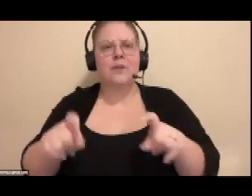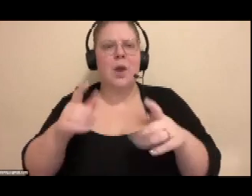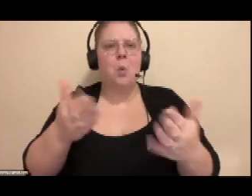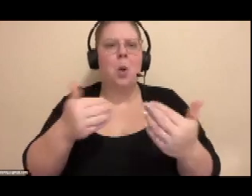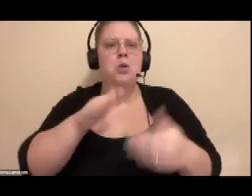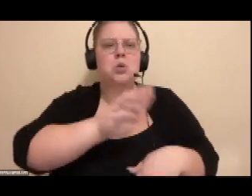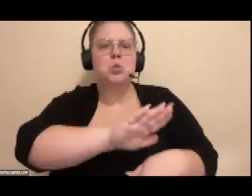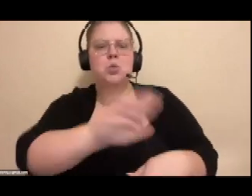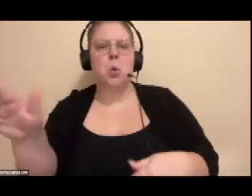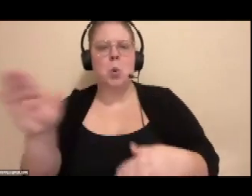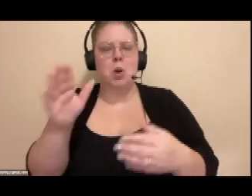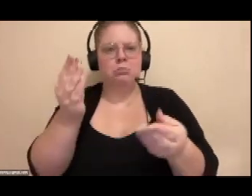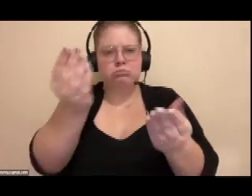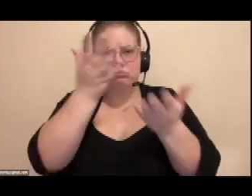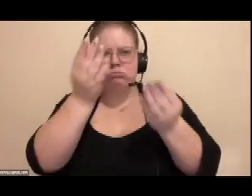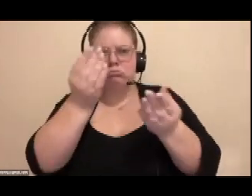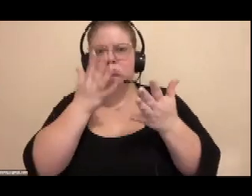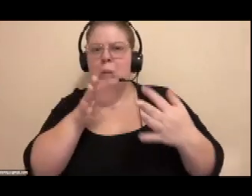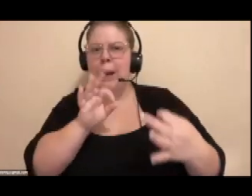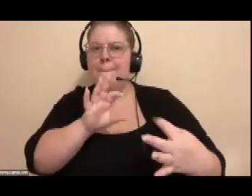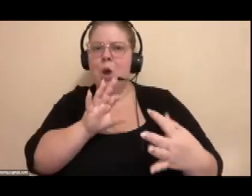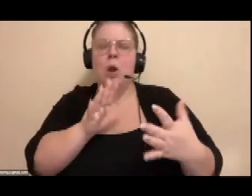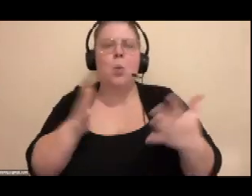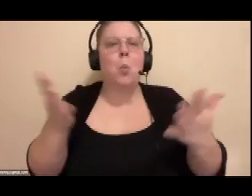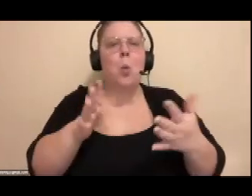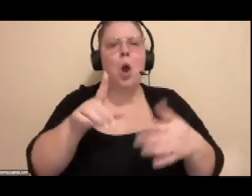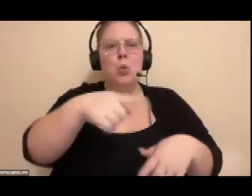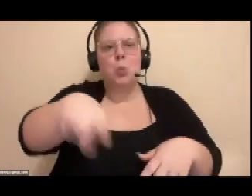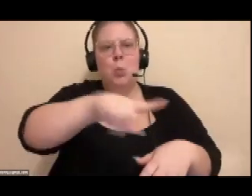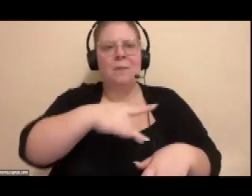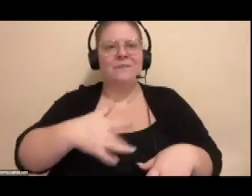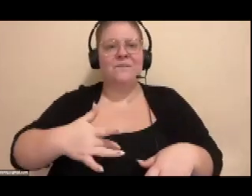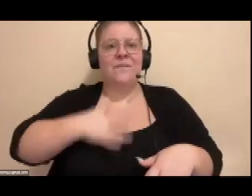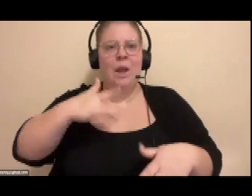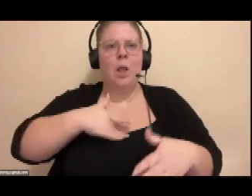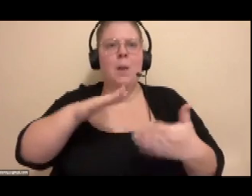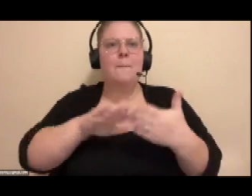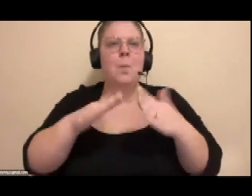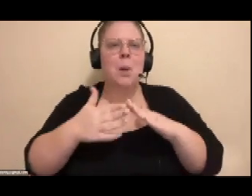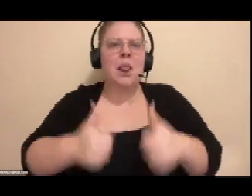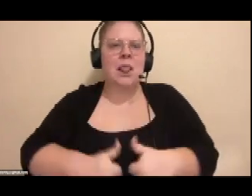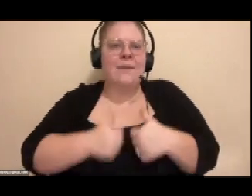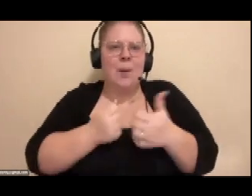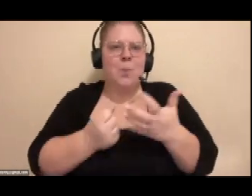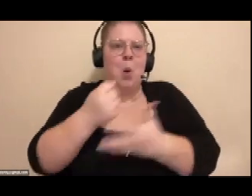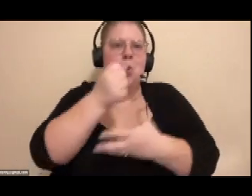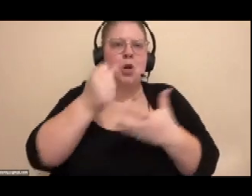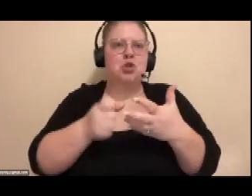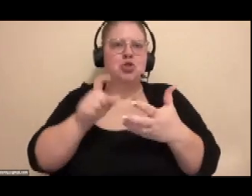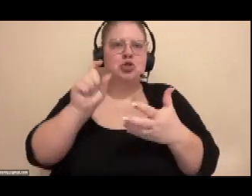on community living policy priorities for the future. Please fill those out if you can.